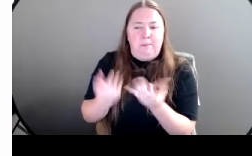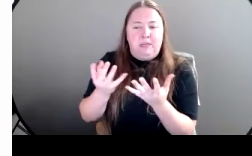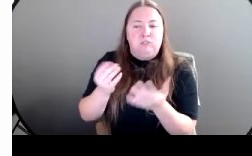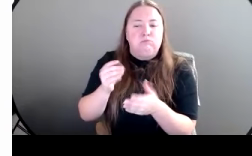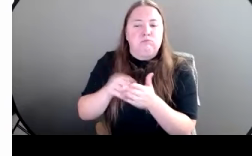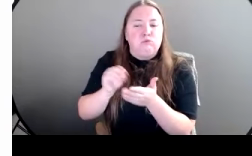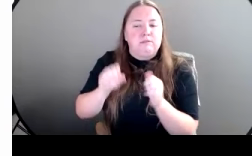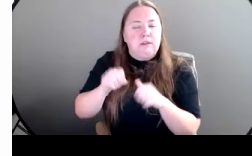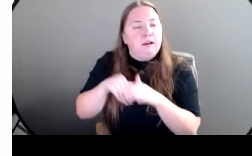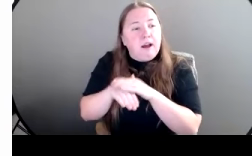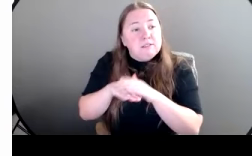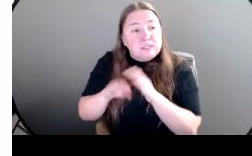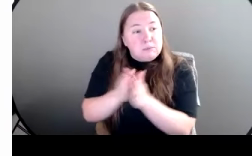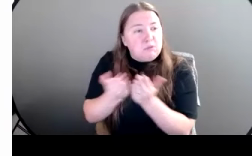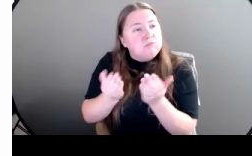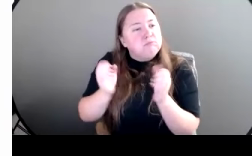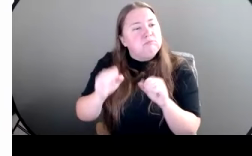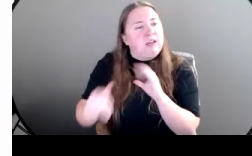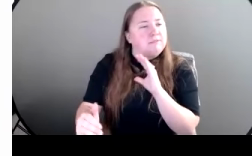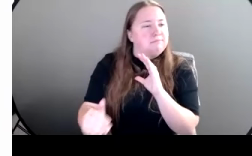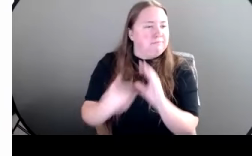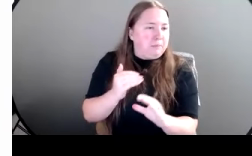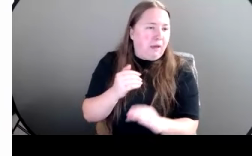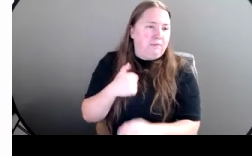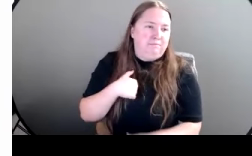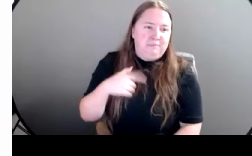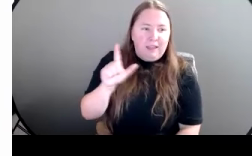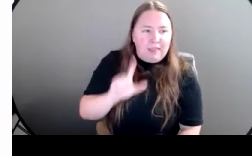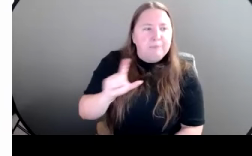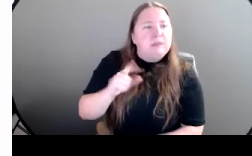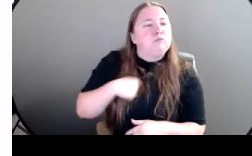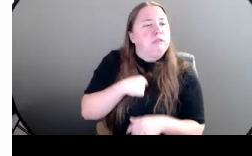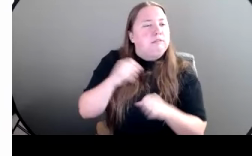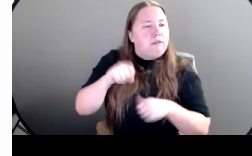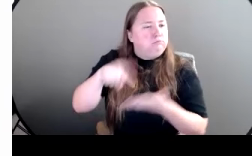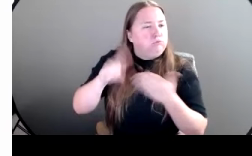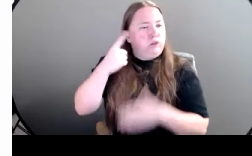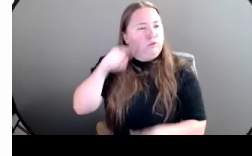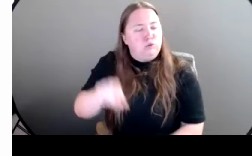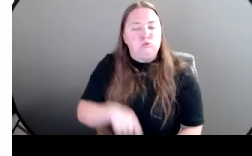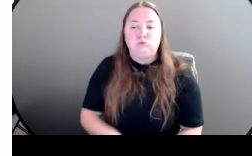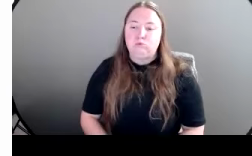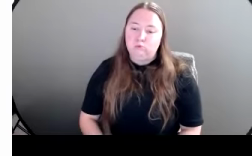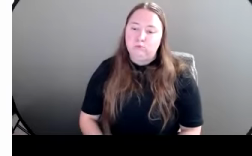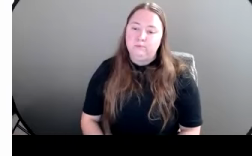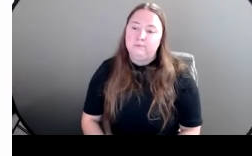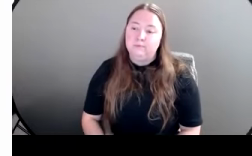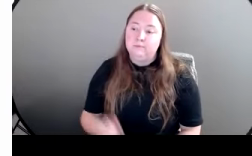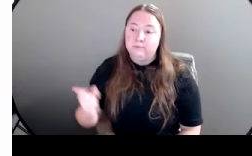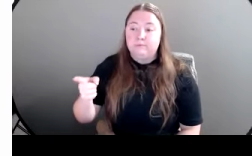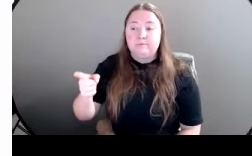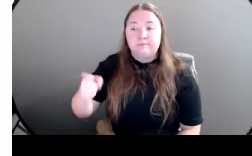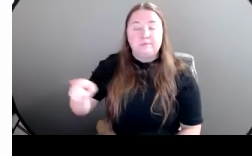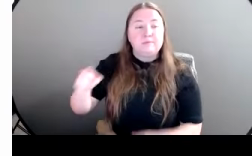feel free to send it to the library and we can double check that for you. And all of these can be searched through our one